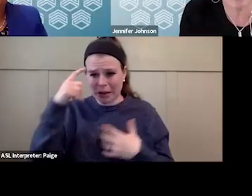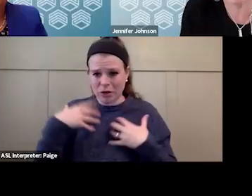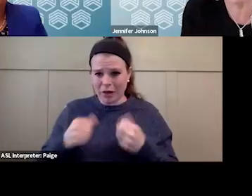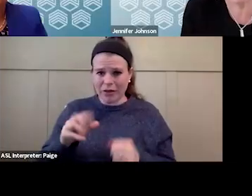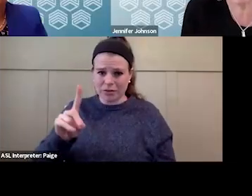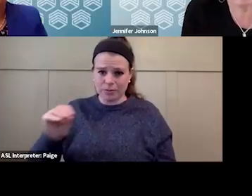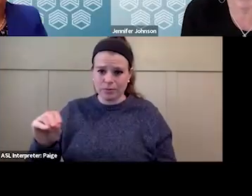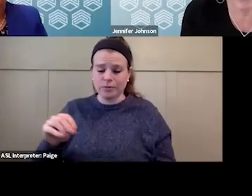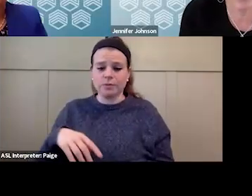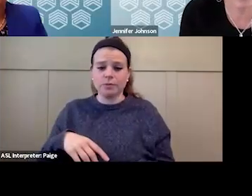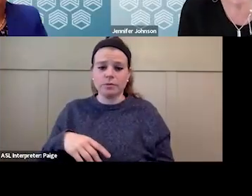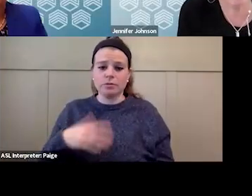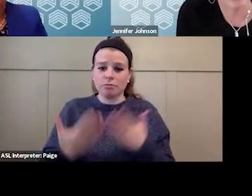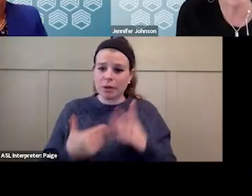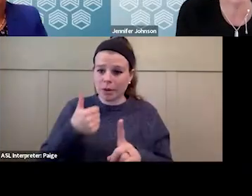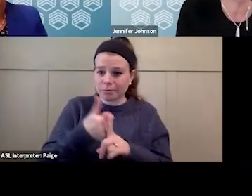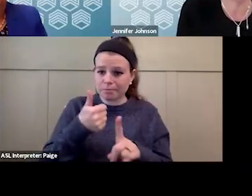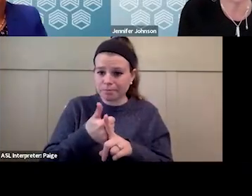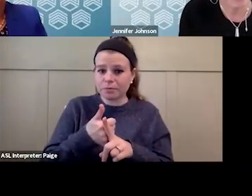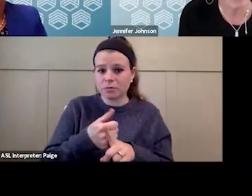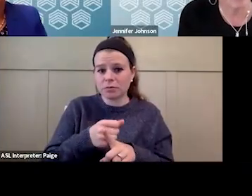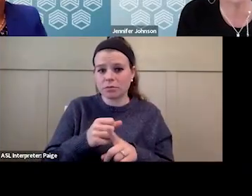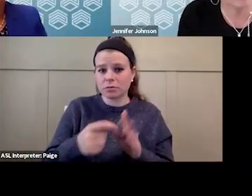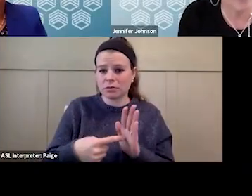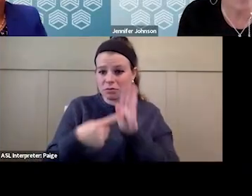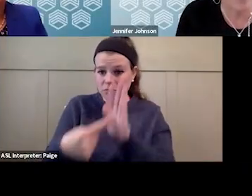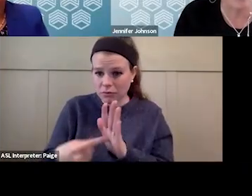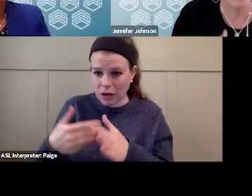not- actually not irritable. They're depressed. They have something else going on.